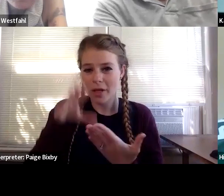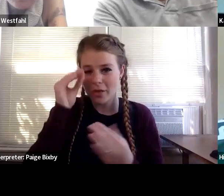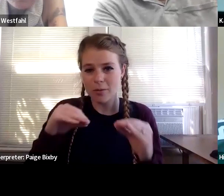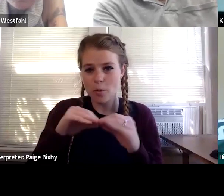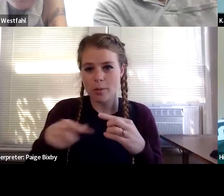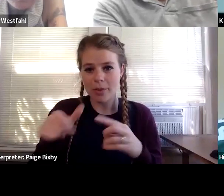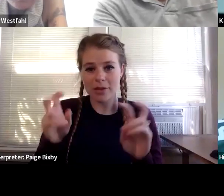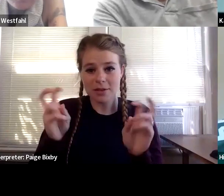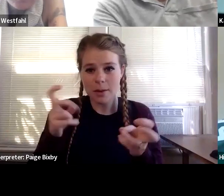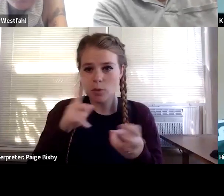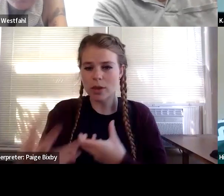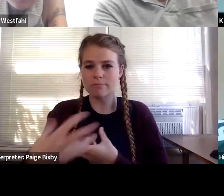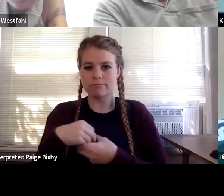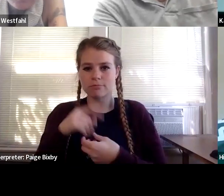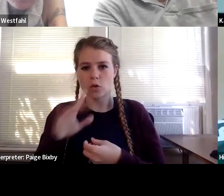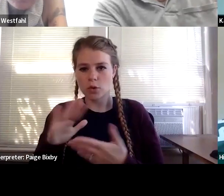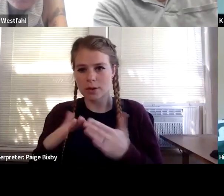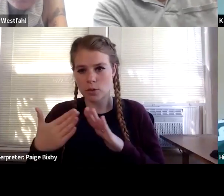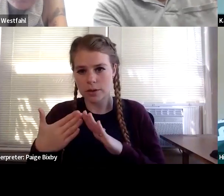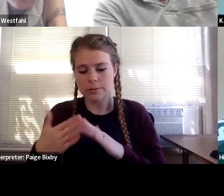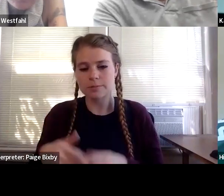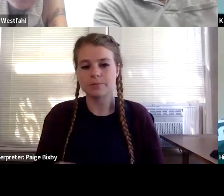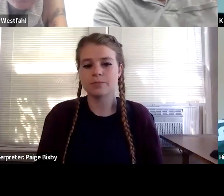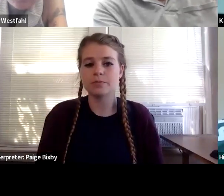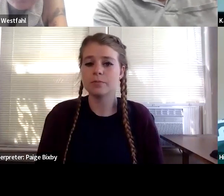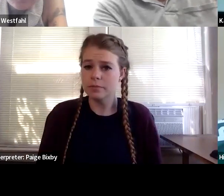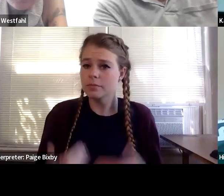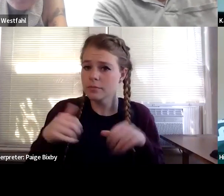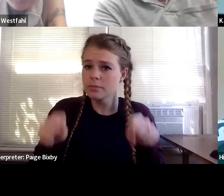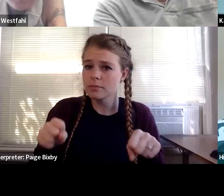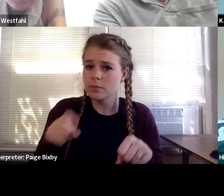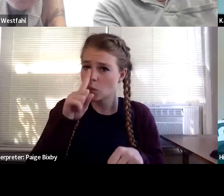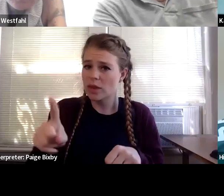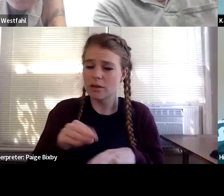and to take it into your own communities, you know, it has the potential to make a huge difference.